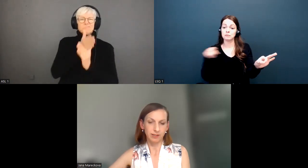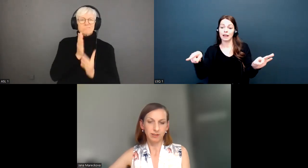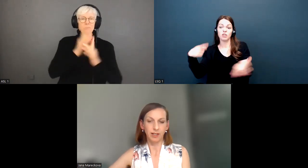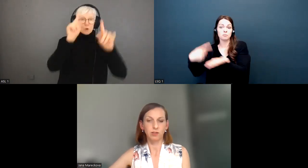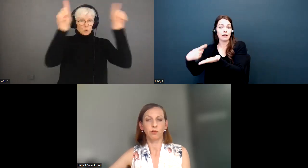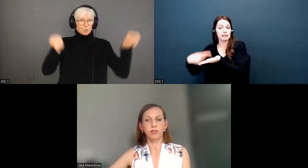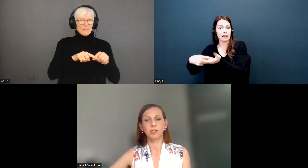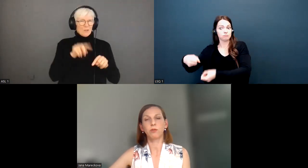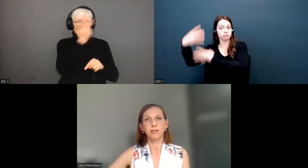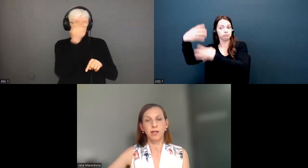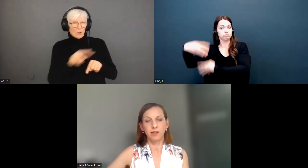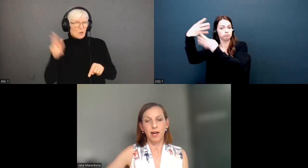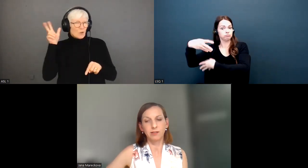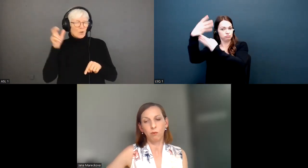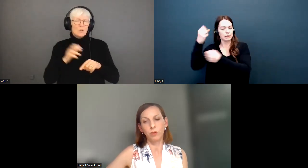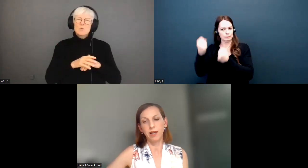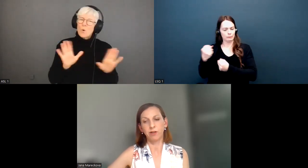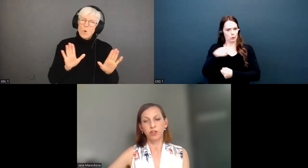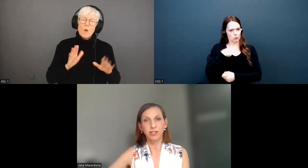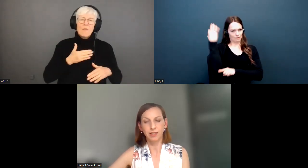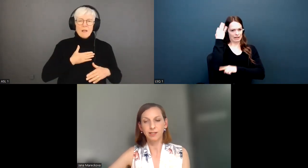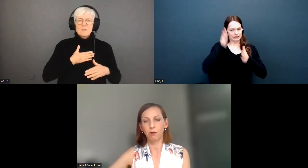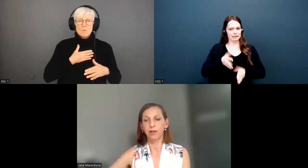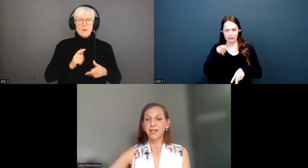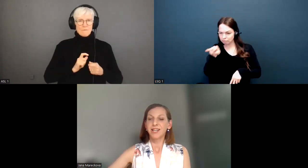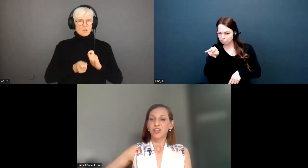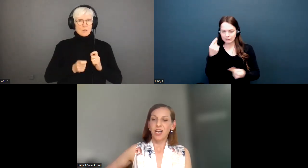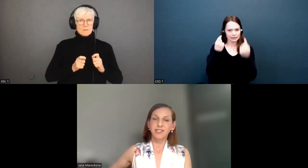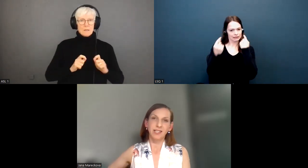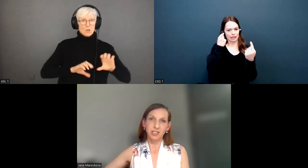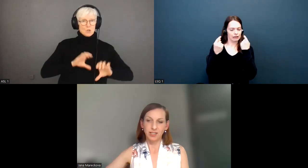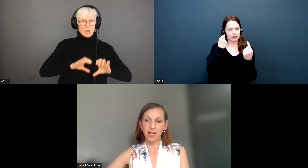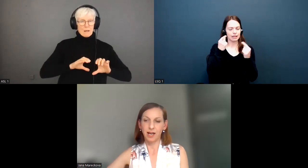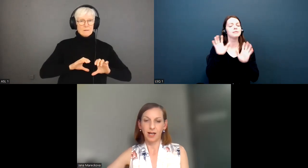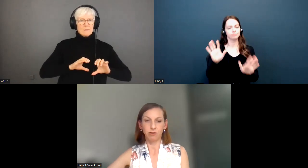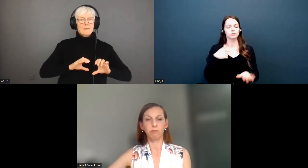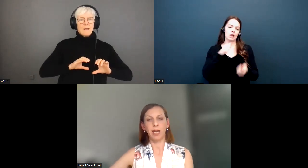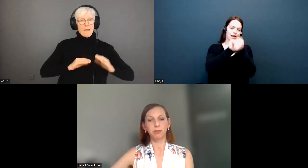It is for this reason that we have adjusted our chat settings today and you'll be able